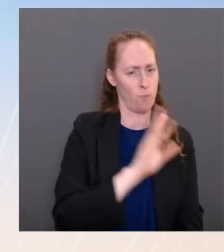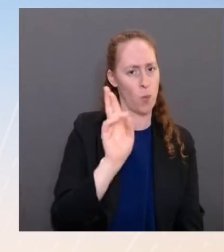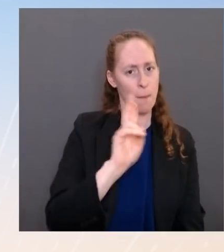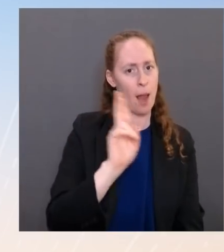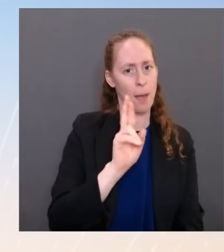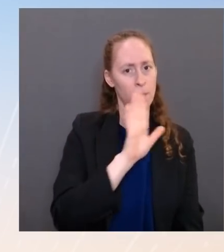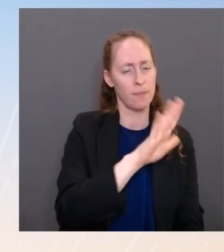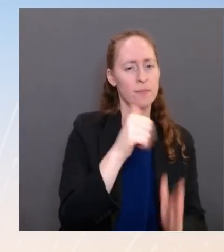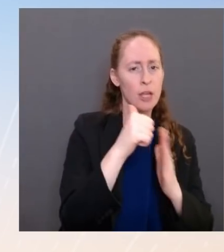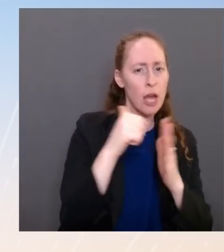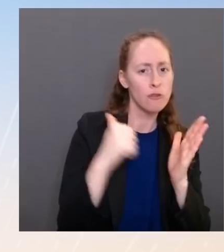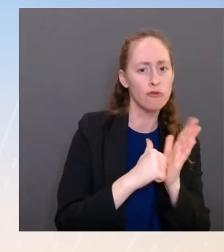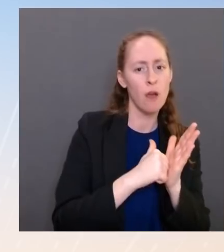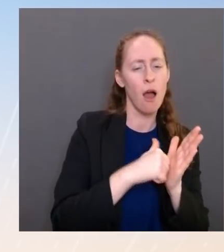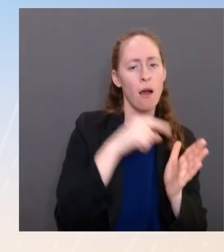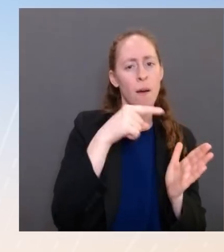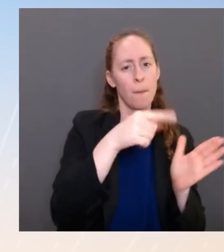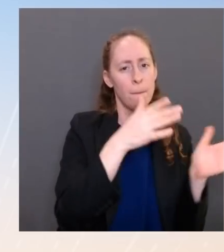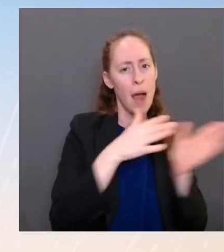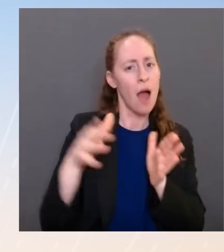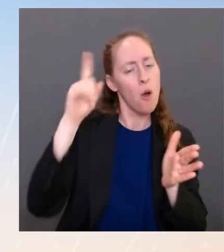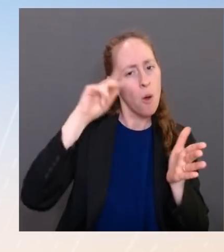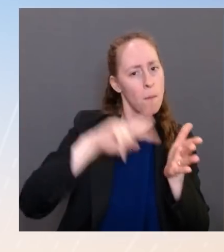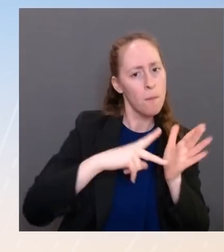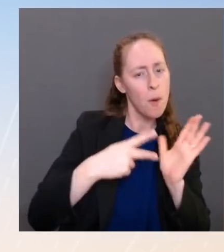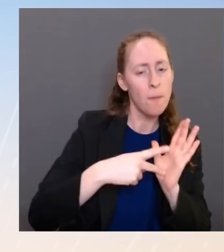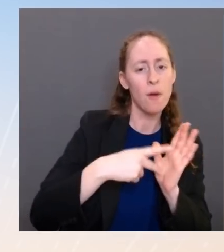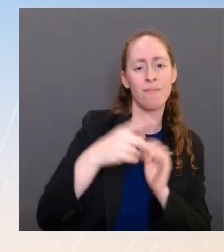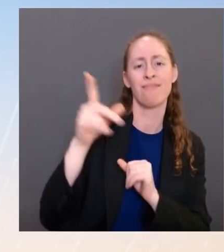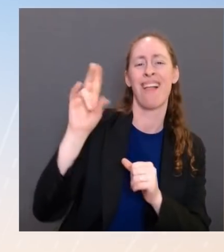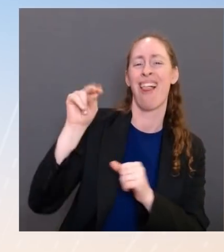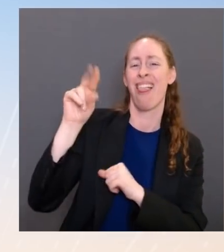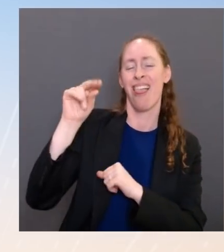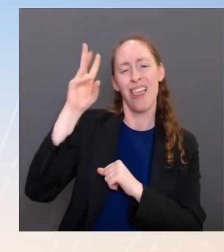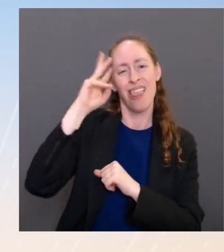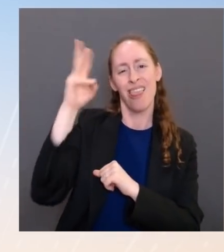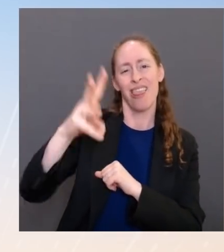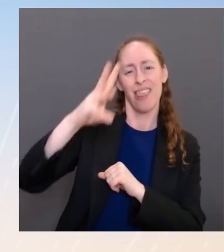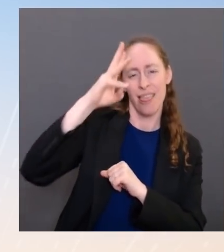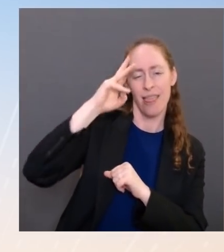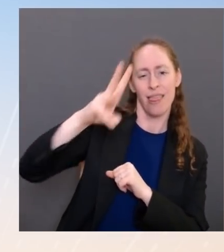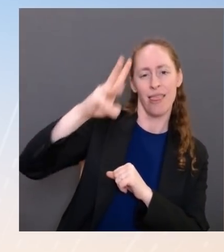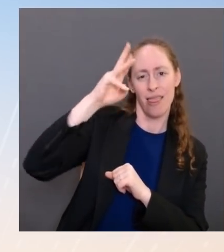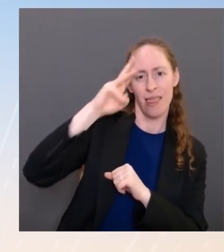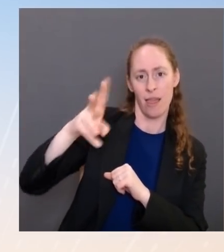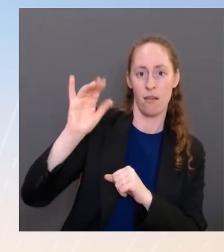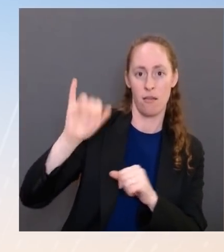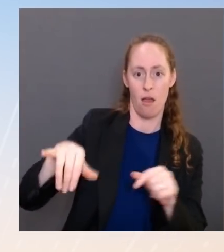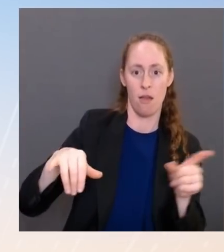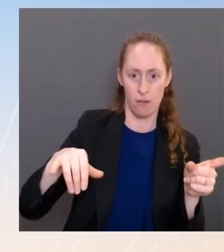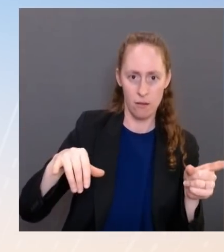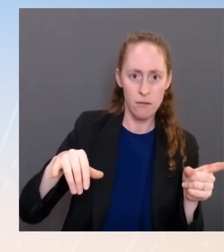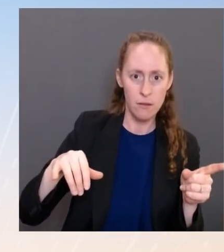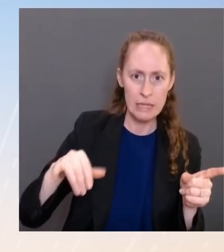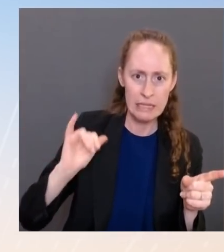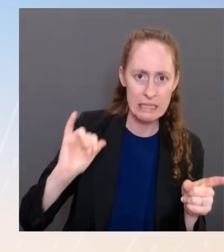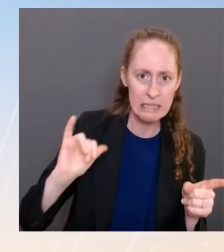Is -- is it hard for him to hear these things? What's his reaction every day to hearing